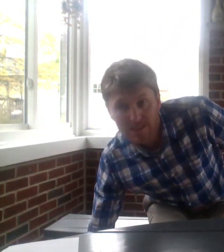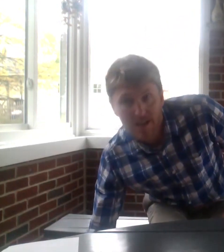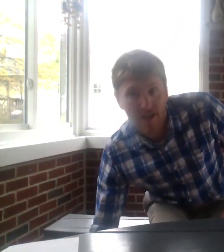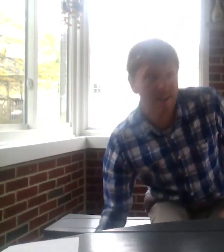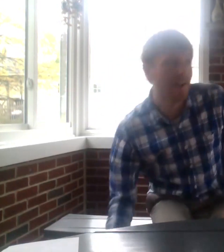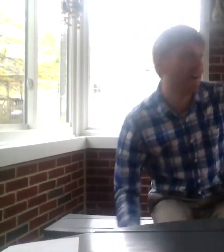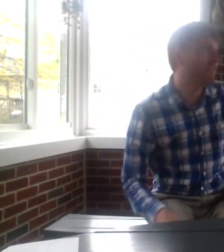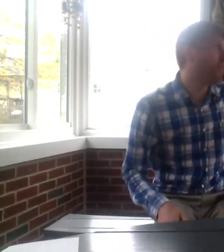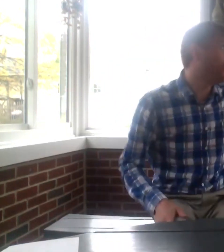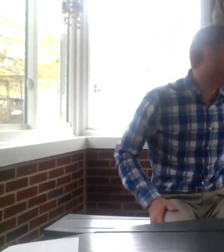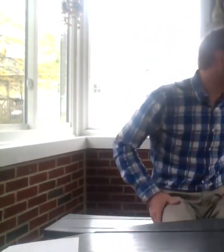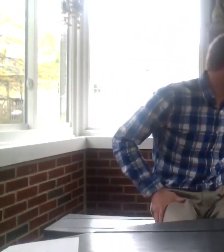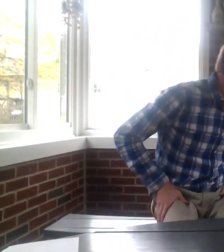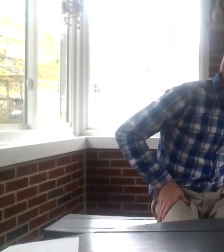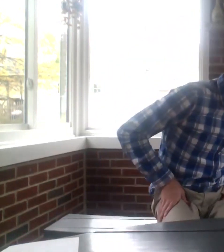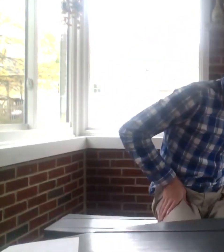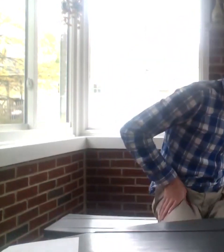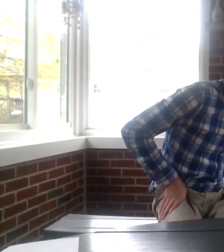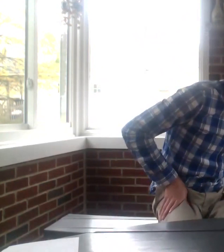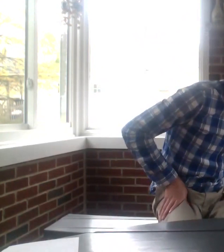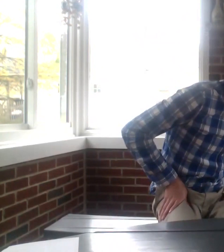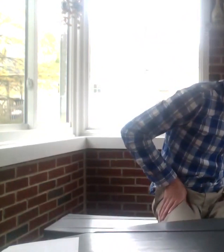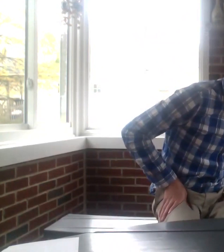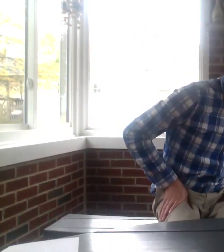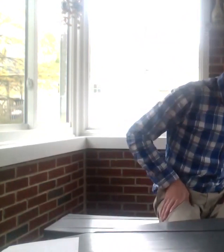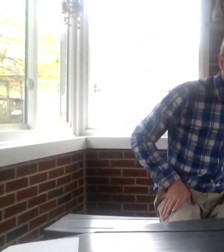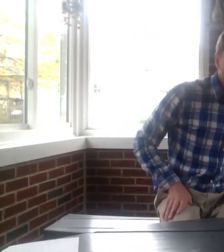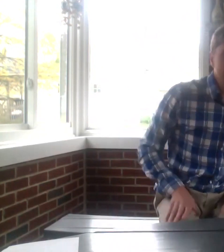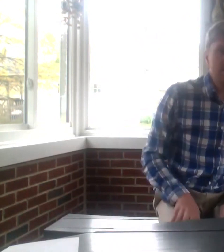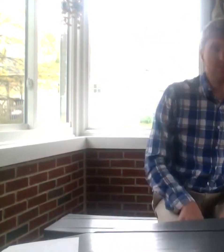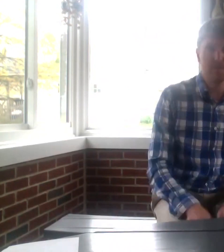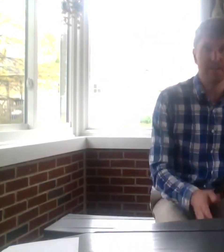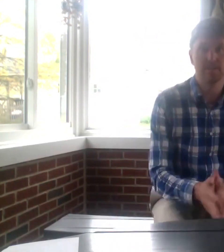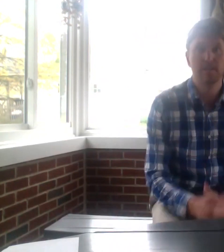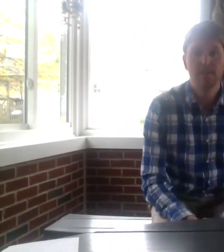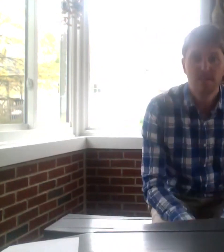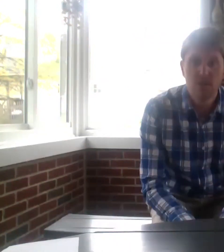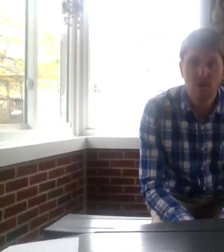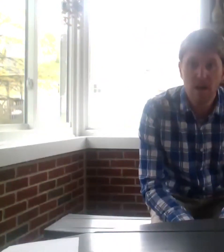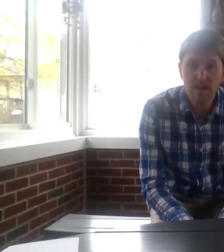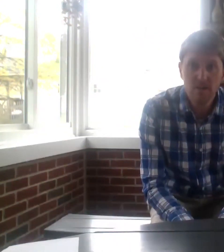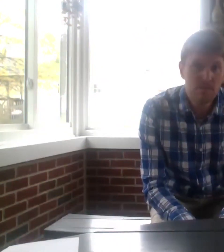So I know my daughters really like to learn how to measure. And we have for our last craft